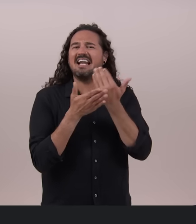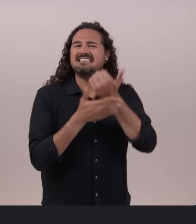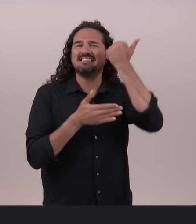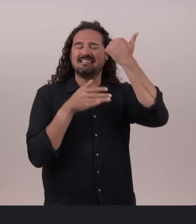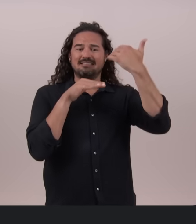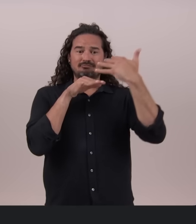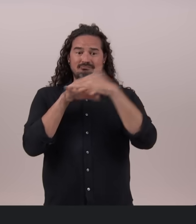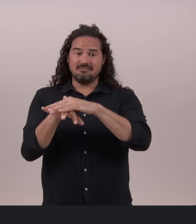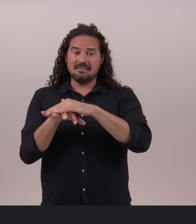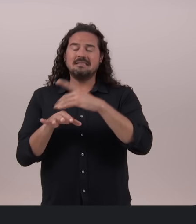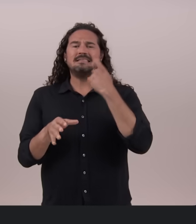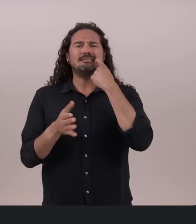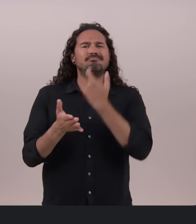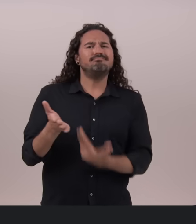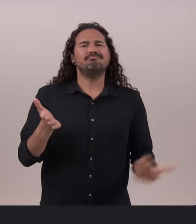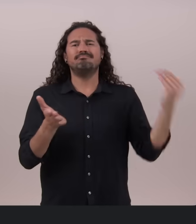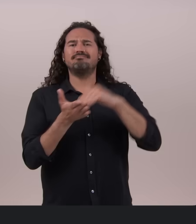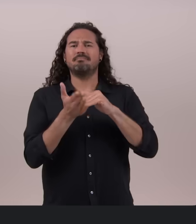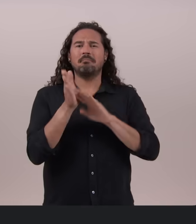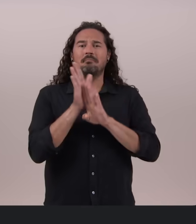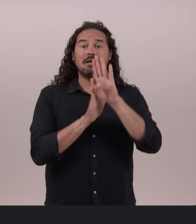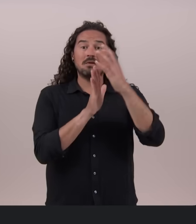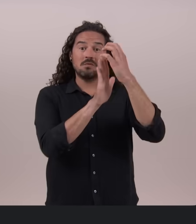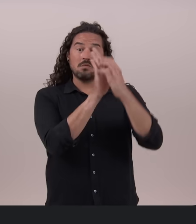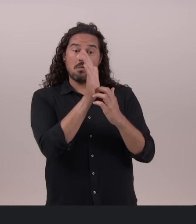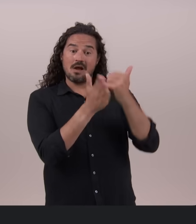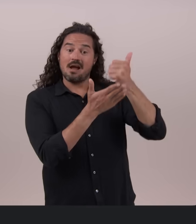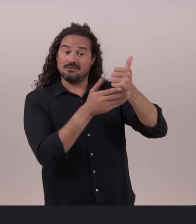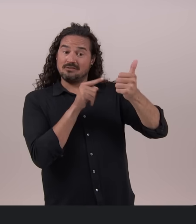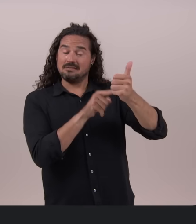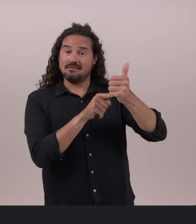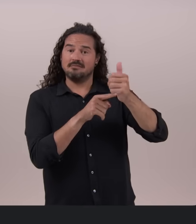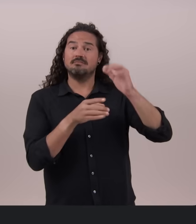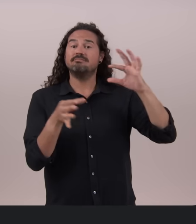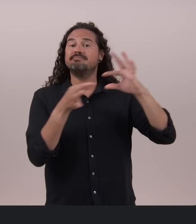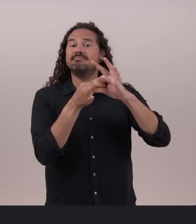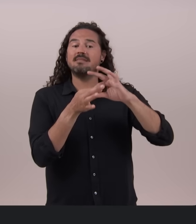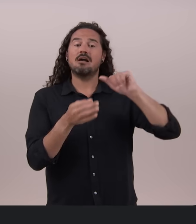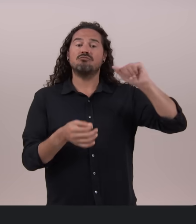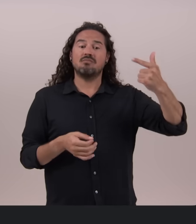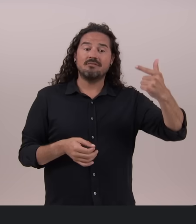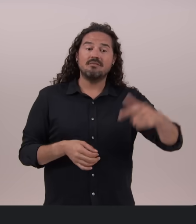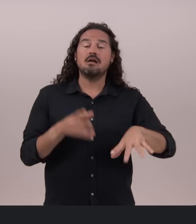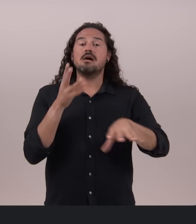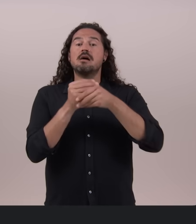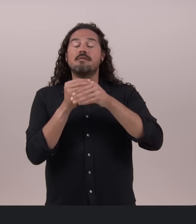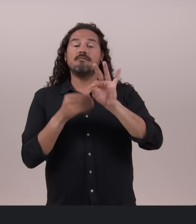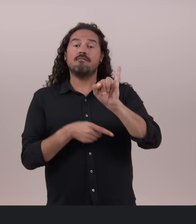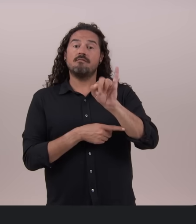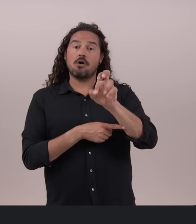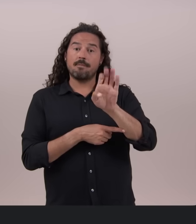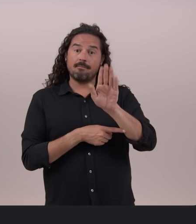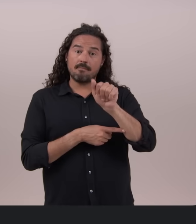We recently rebuilt our coding agent with Antigravity, and added Firebase and Firestore support so you can easily